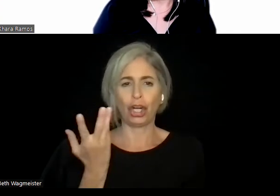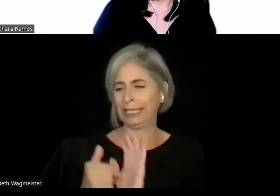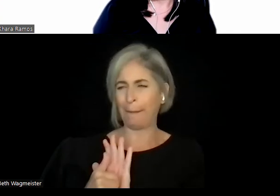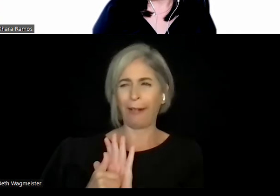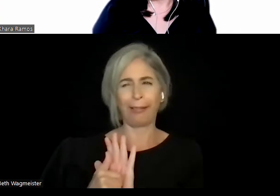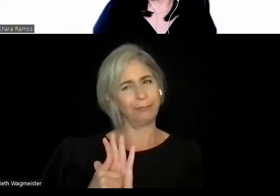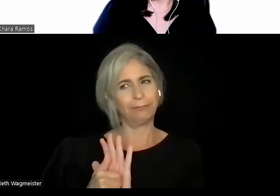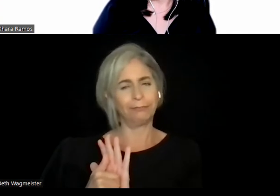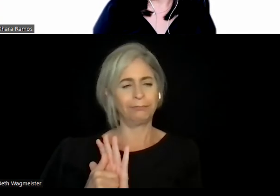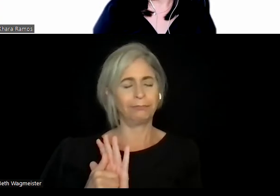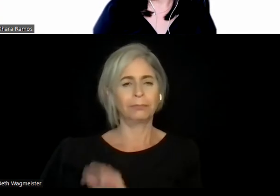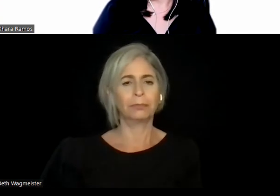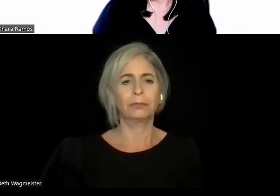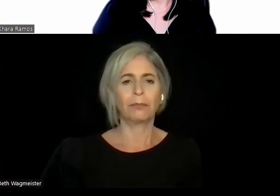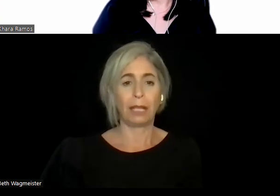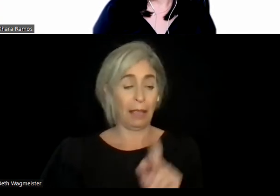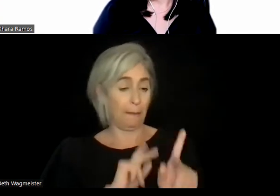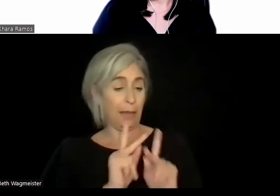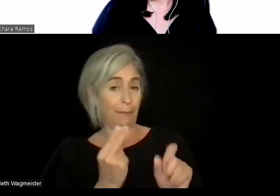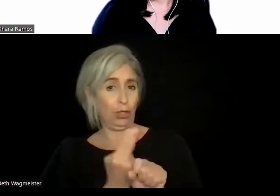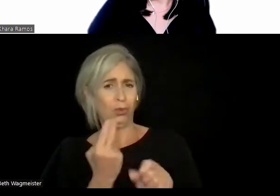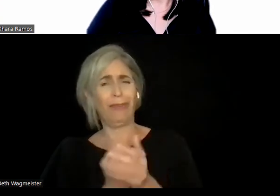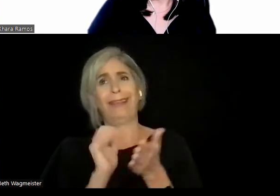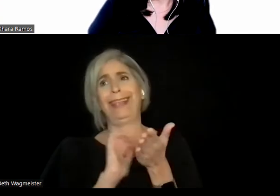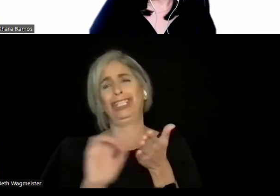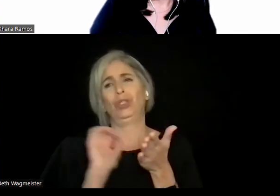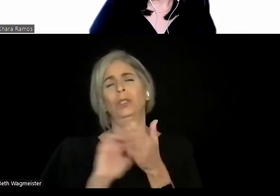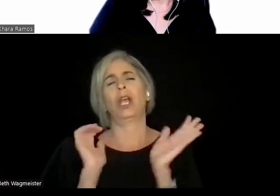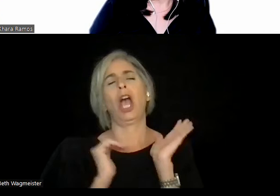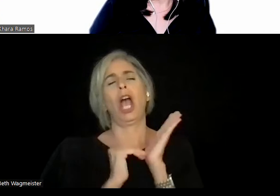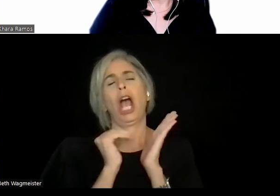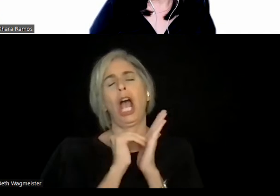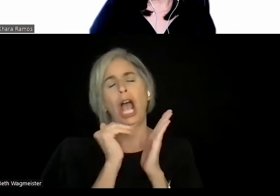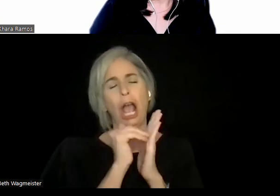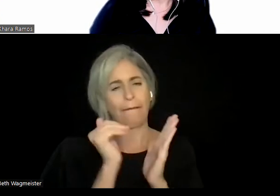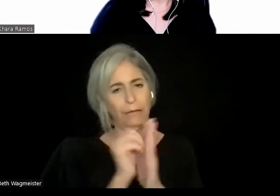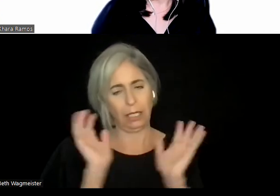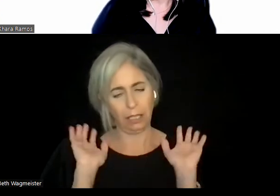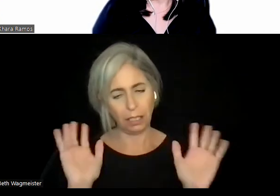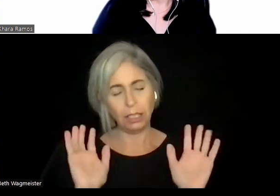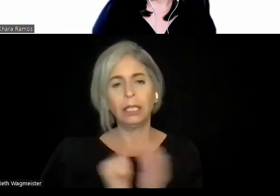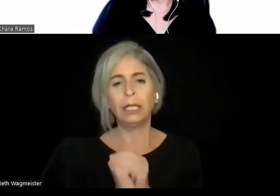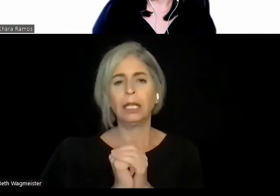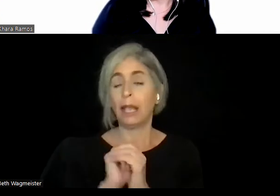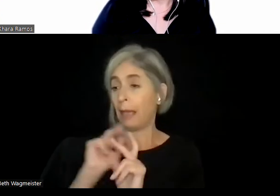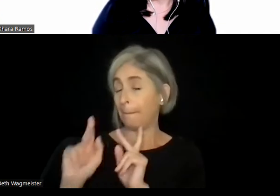can't expect diversity in our